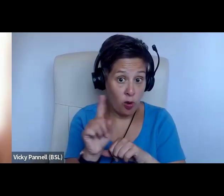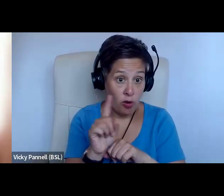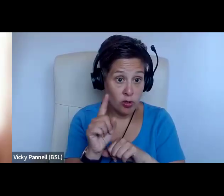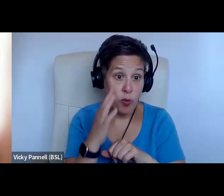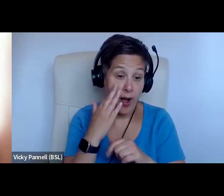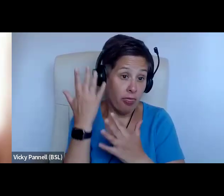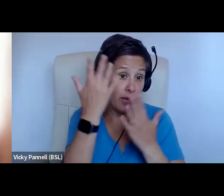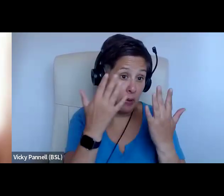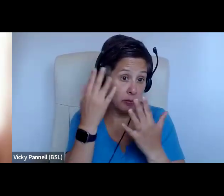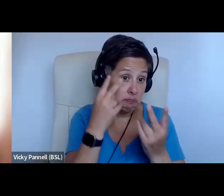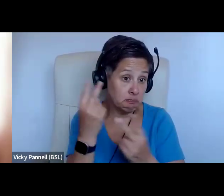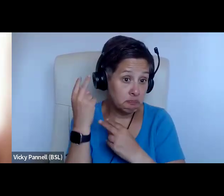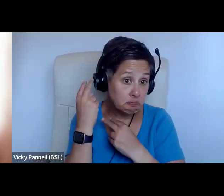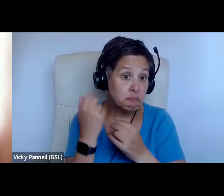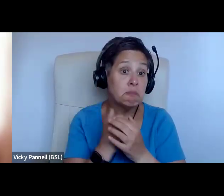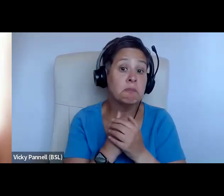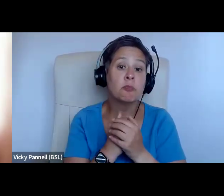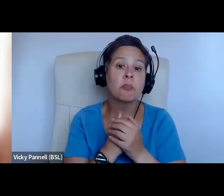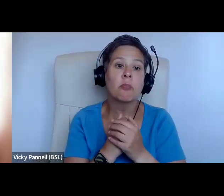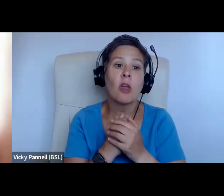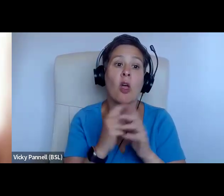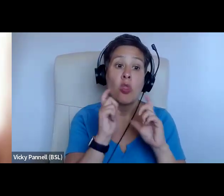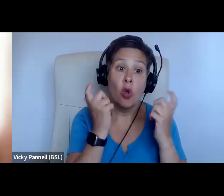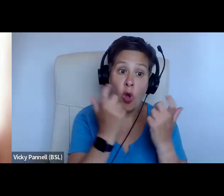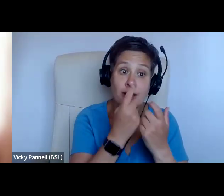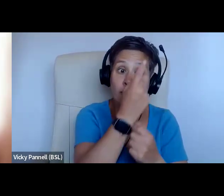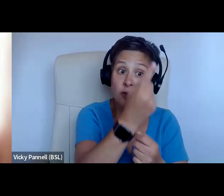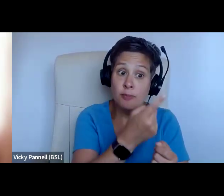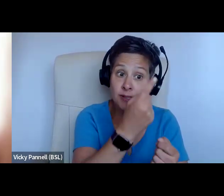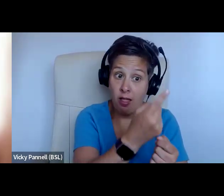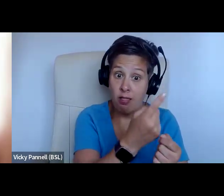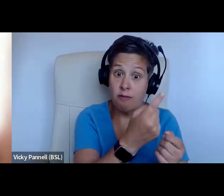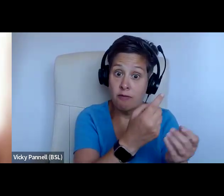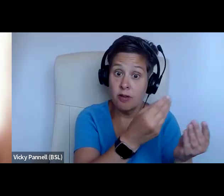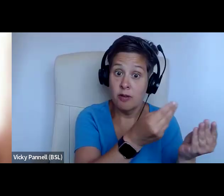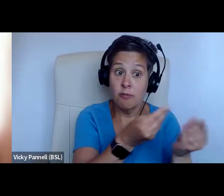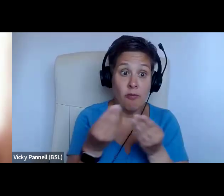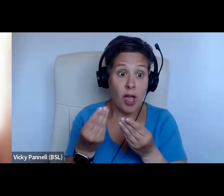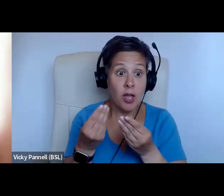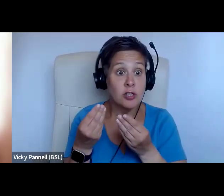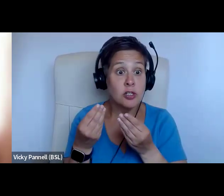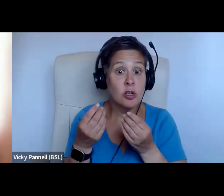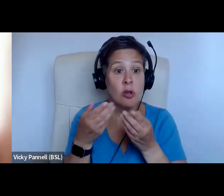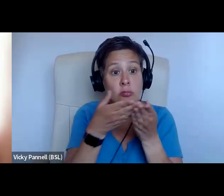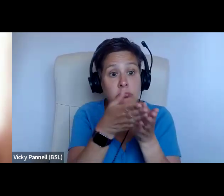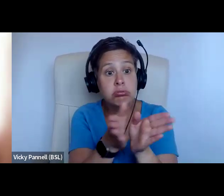by really committing to regular engagement so that we set up really trusted trustworthy feedback loops.